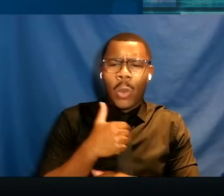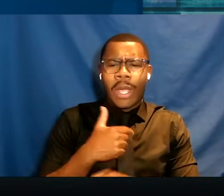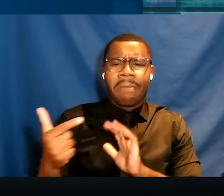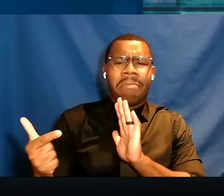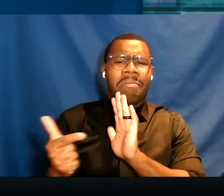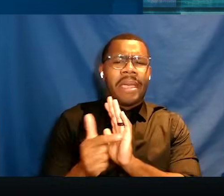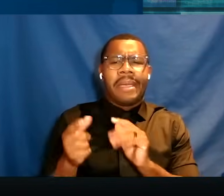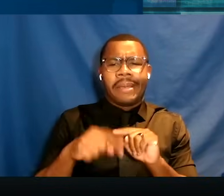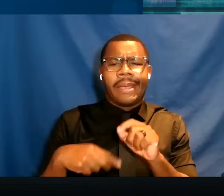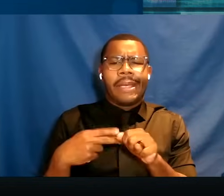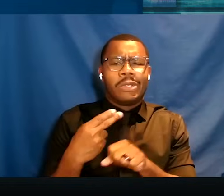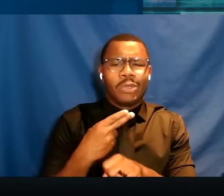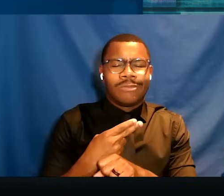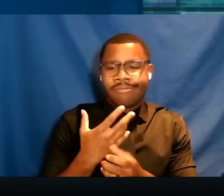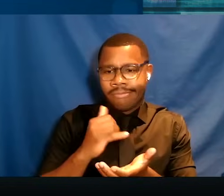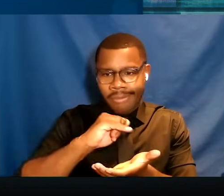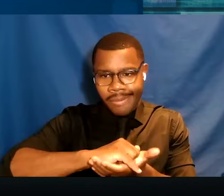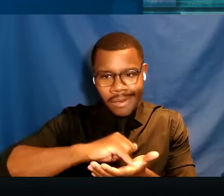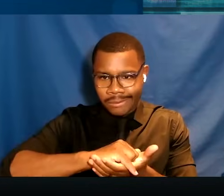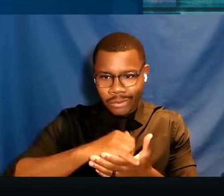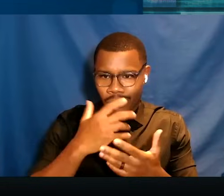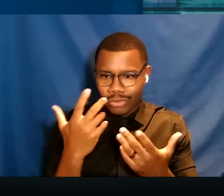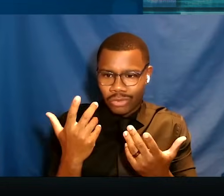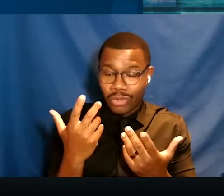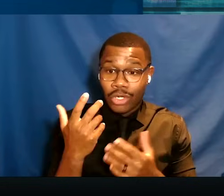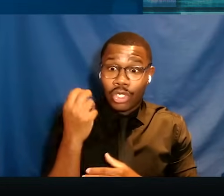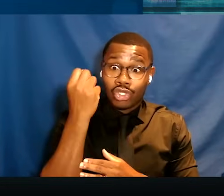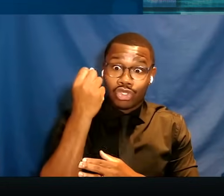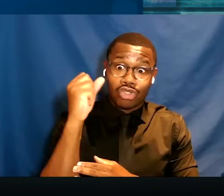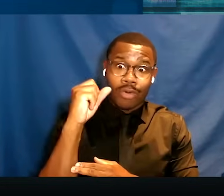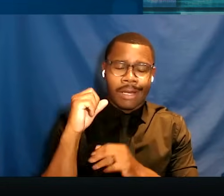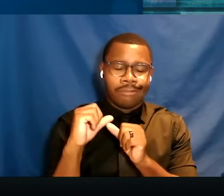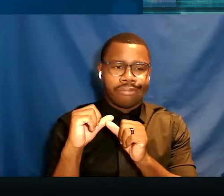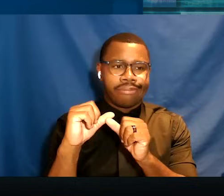that was not gonna happen, no matter how long we stayed on strike. I mean, it took four months for us to achieve